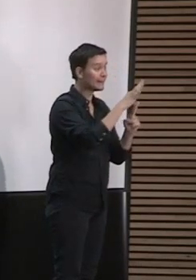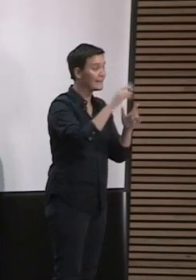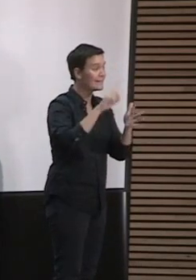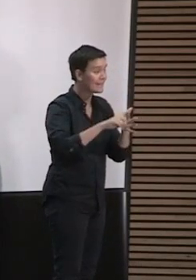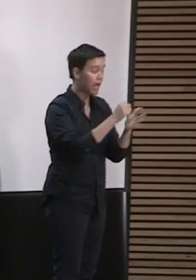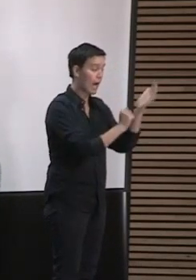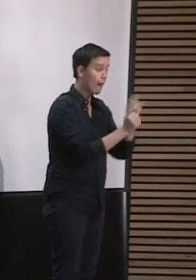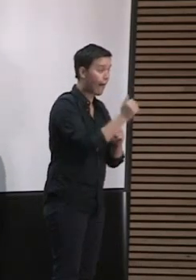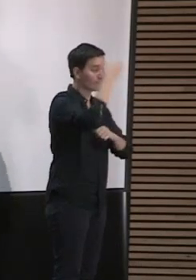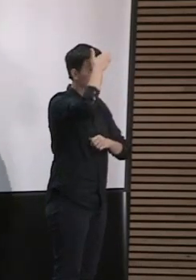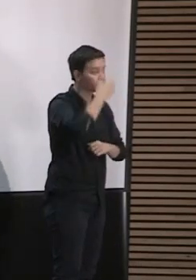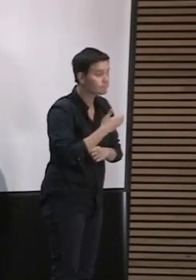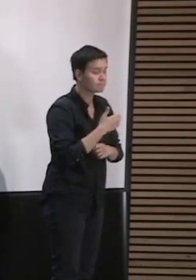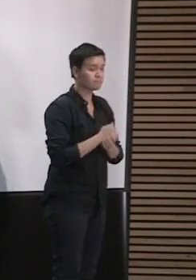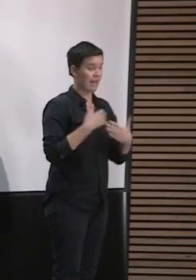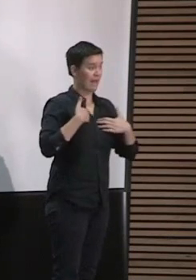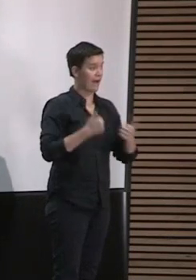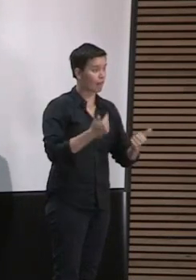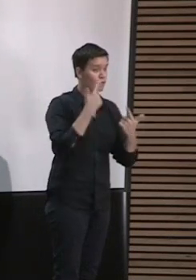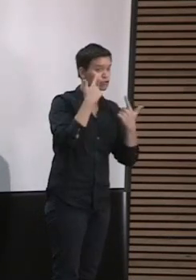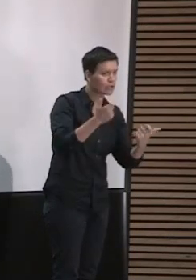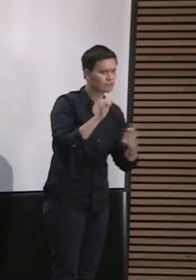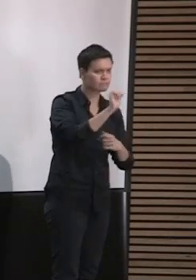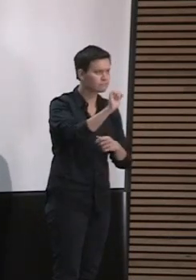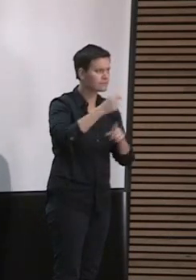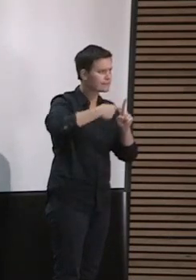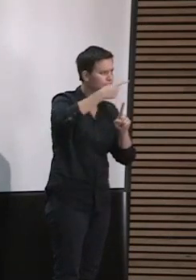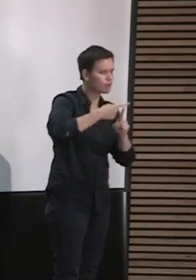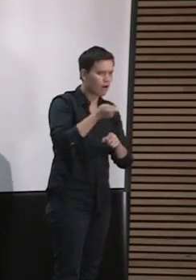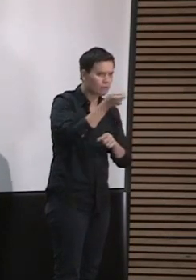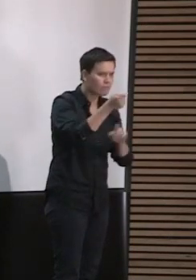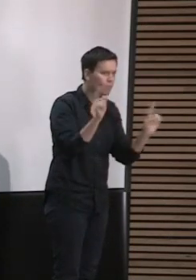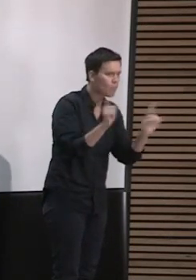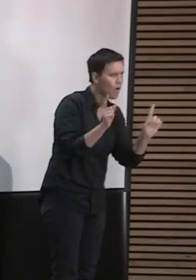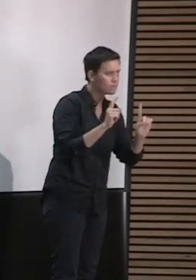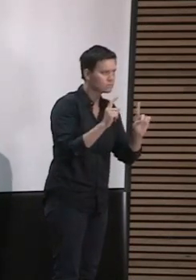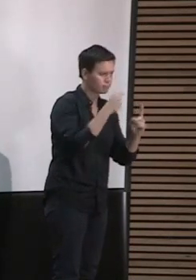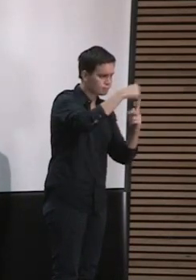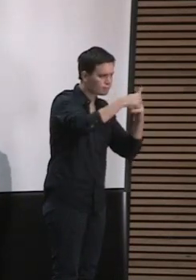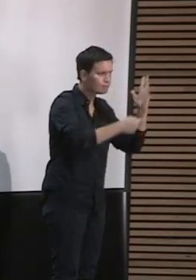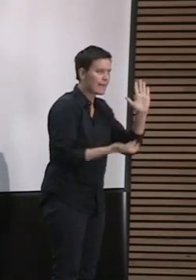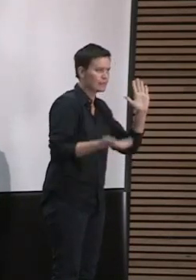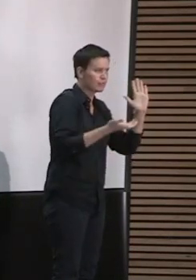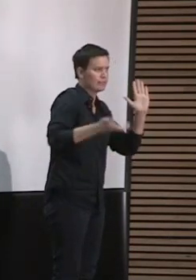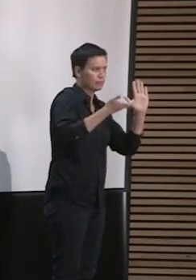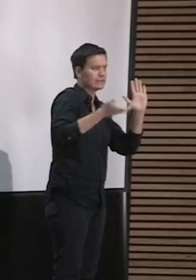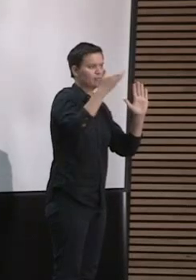have additional controls in place. PPE, infection prevention, health checks and